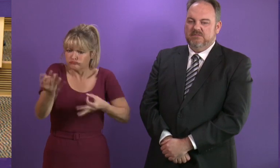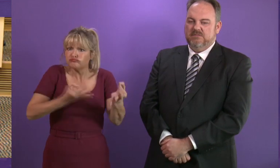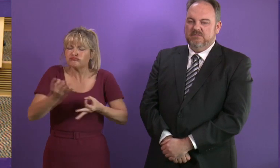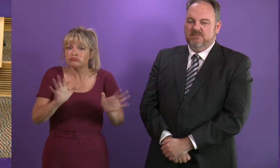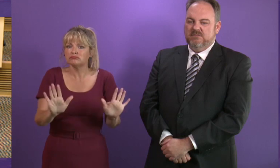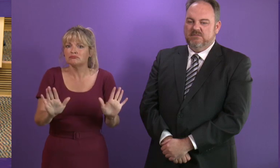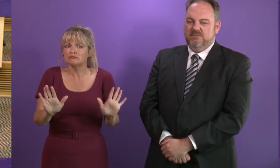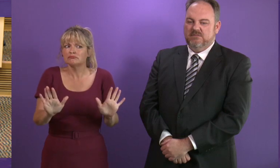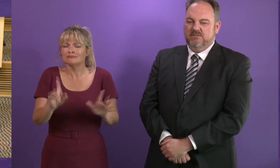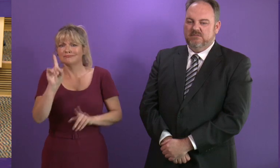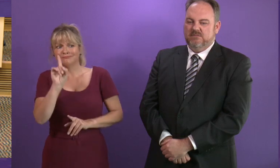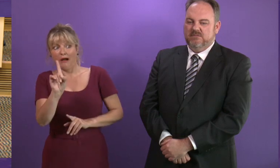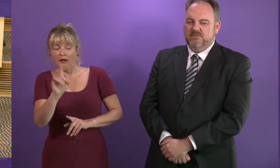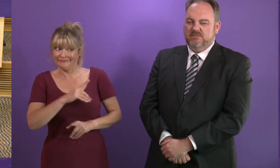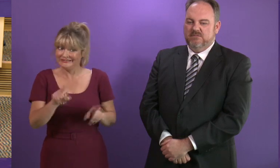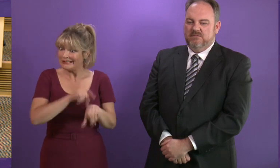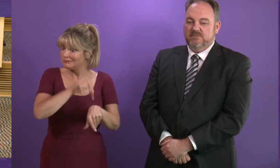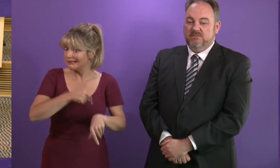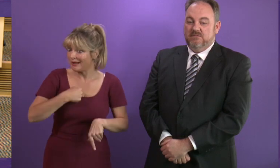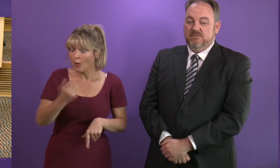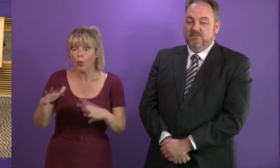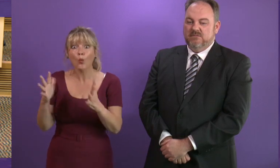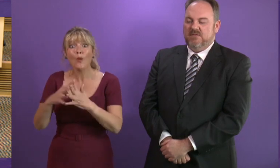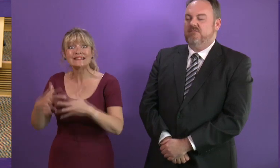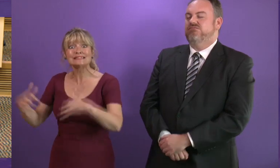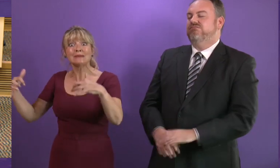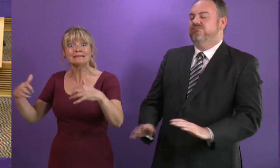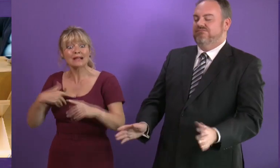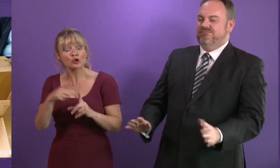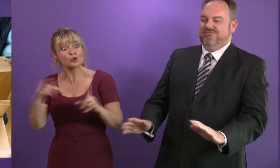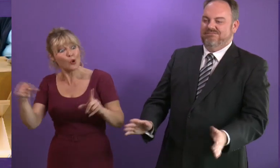in Westminster to account right now, because Parliament is suspended.